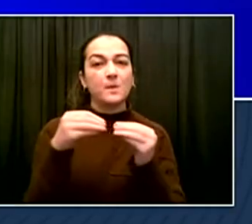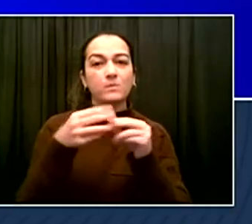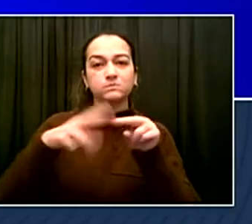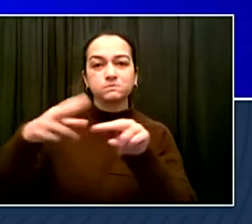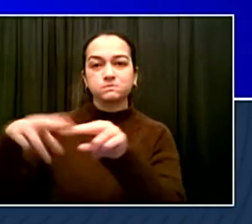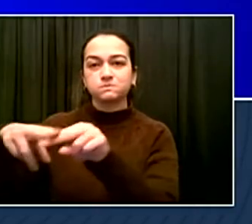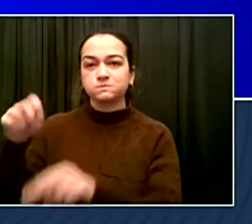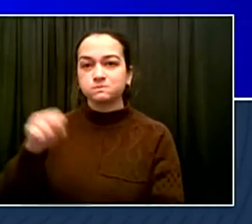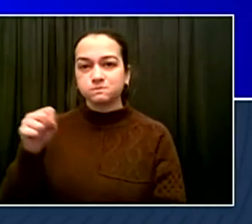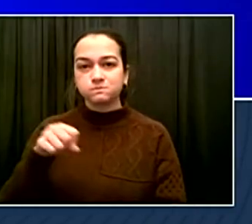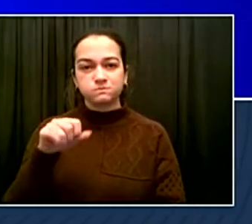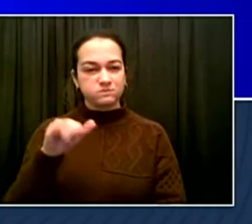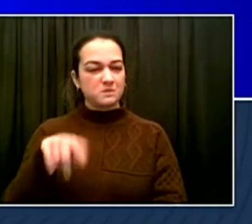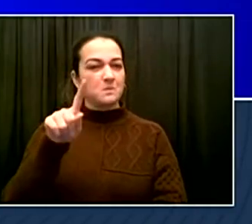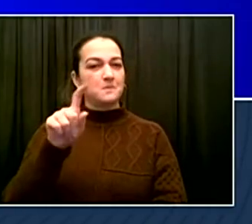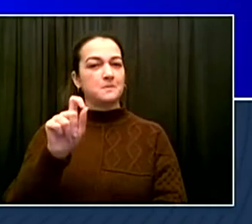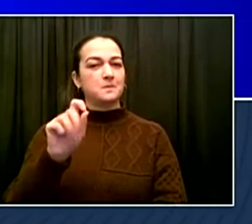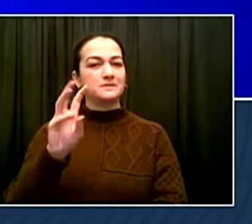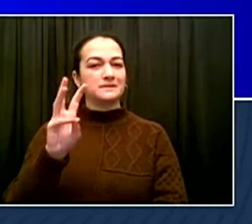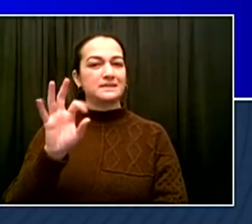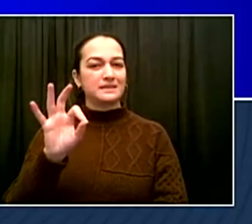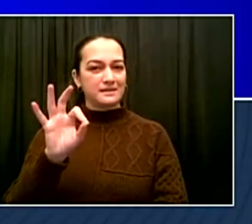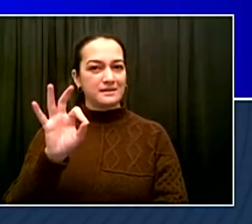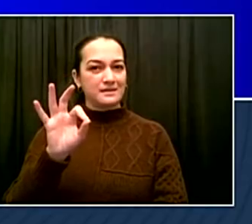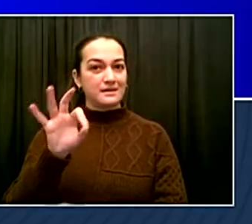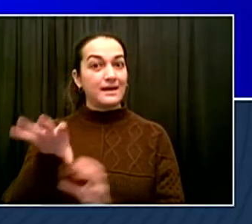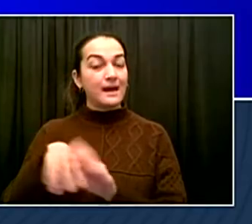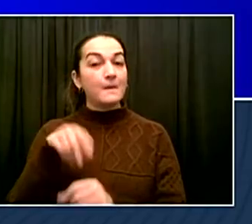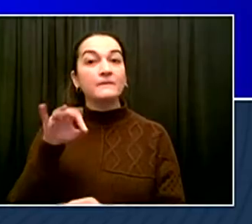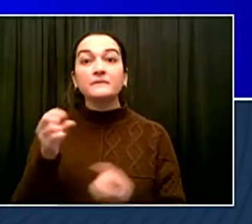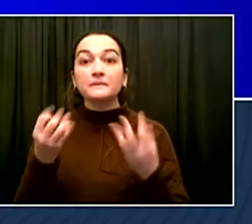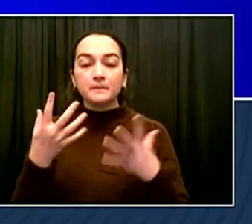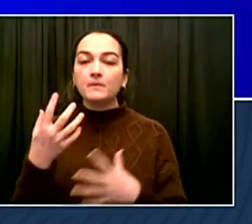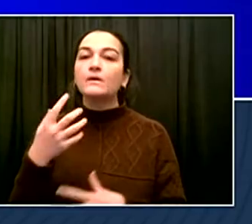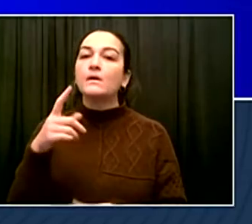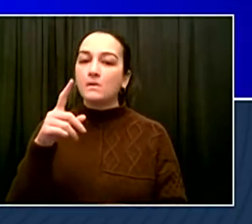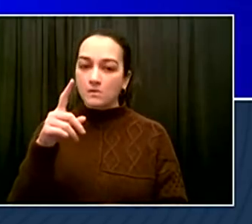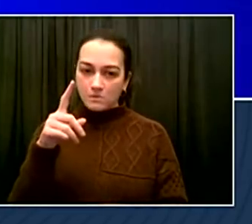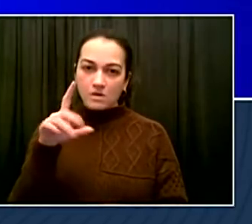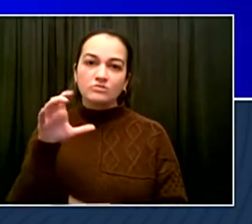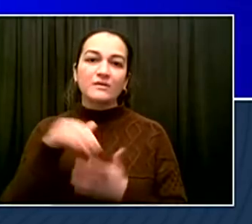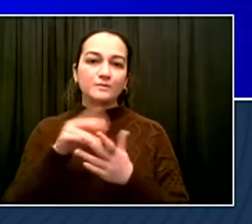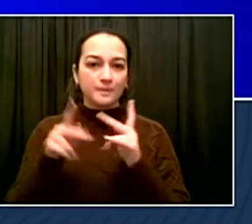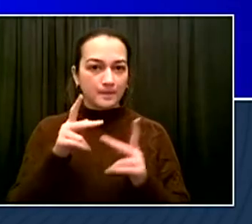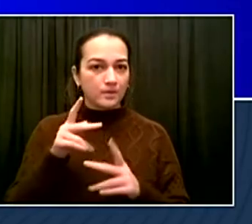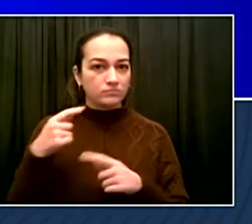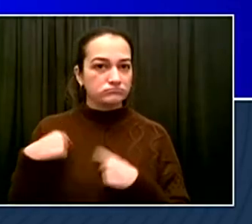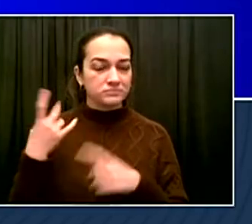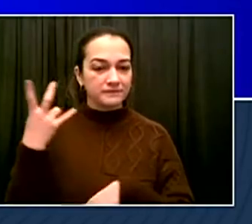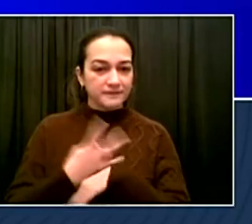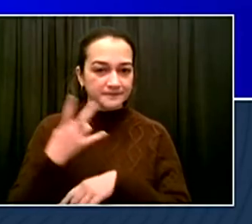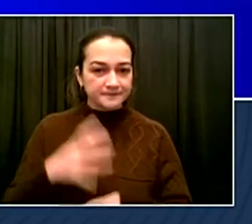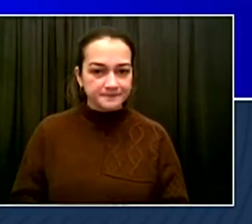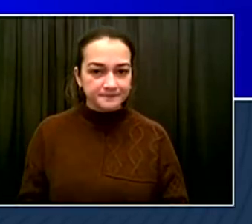NOW HAS GONE UP ALTHOUGH INTERESTINGLY, WE STILL SEE THAT NUMBER NOT GROWING AS MUCH AS MIGHT HAVE BEEN EXPECTED. THAT'S A GOOD SIGN. IT WILL UNDOUBTEDLY GROW QUITE A BIT.